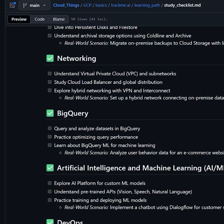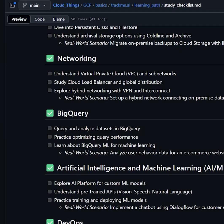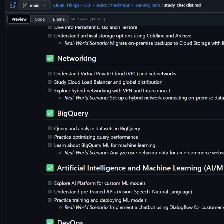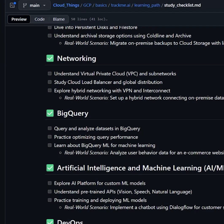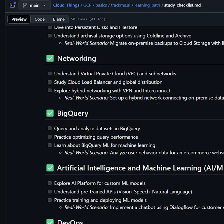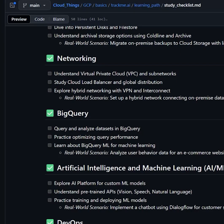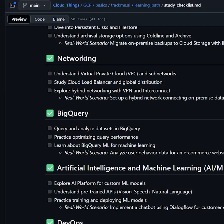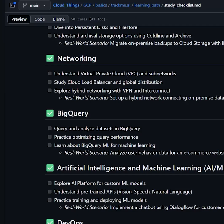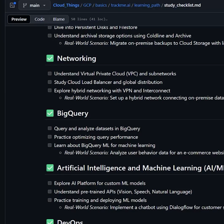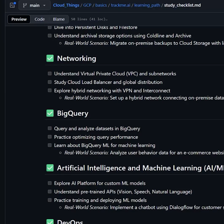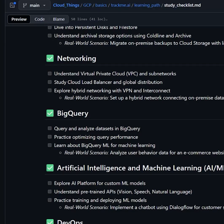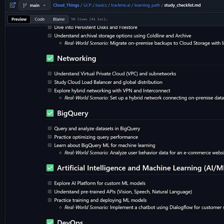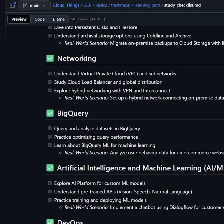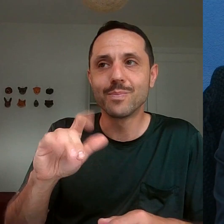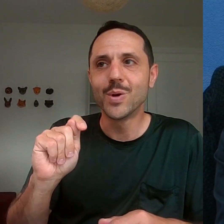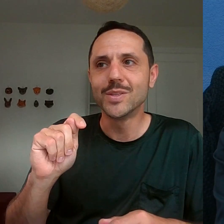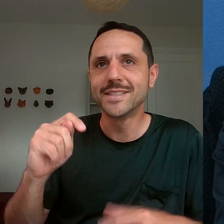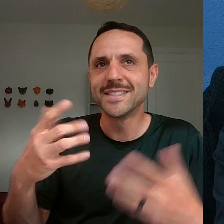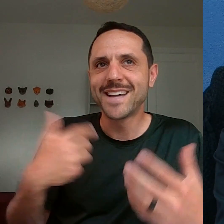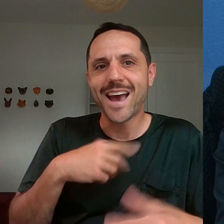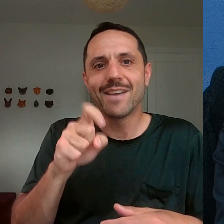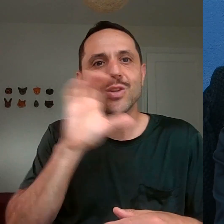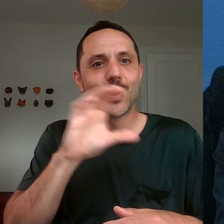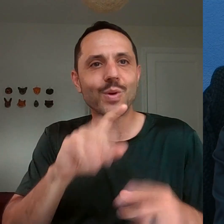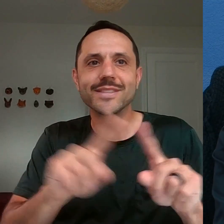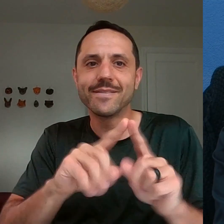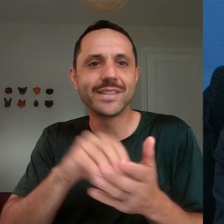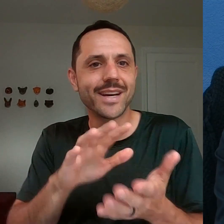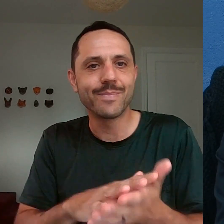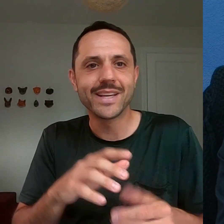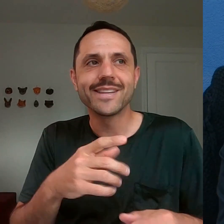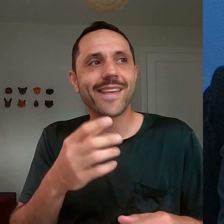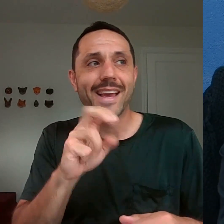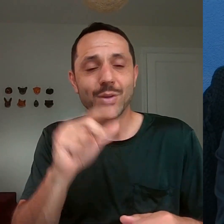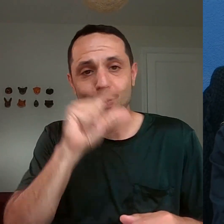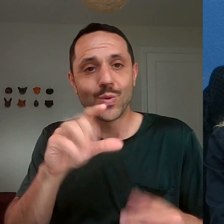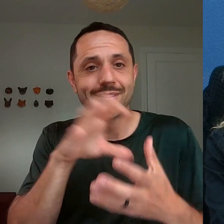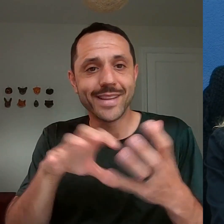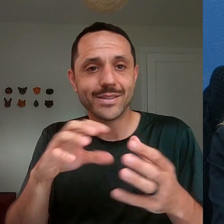This is a pretty good, system for me. Without Copilot I would have to search different documents,